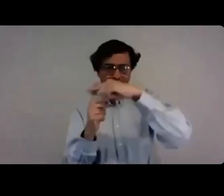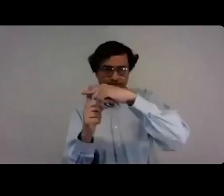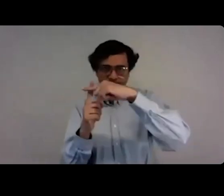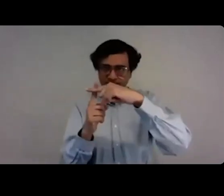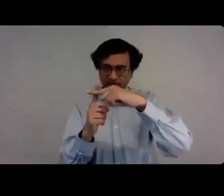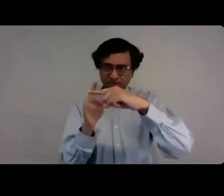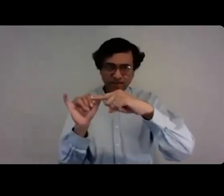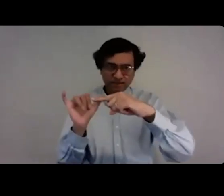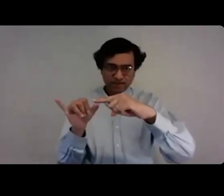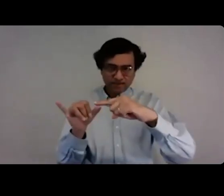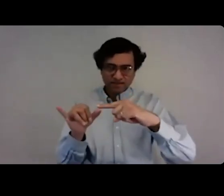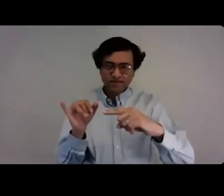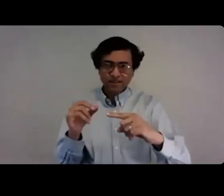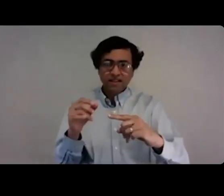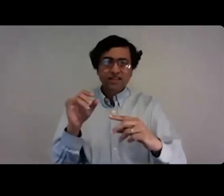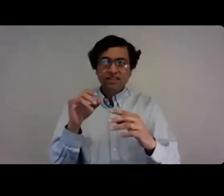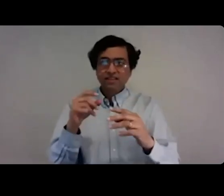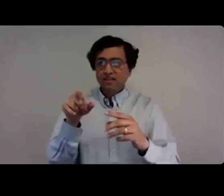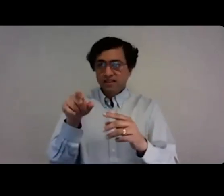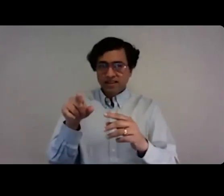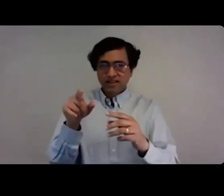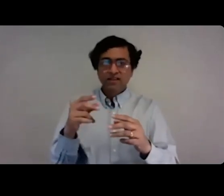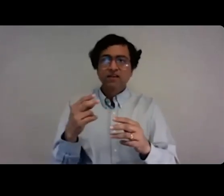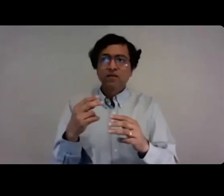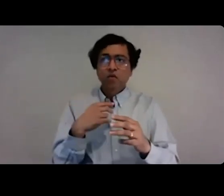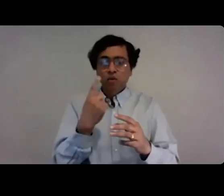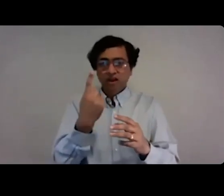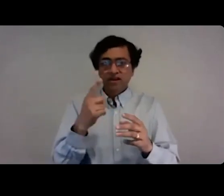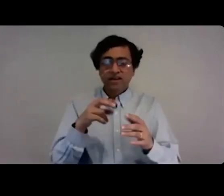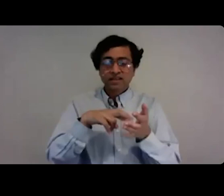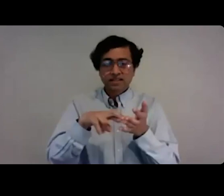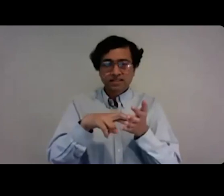of channels, and you have only one channel to receive it, there's a chance of